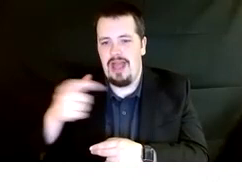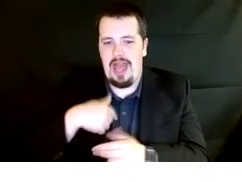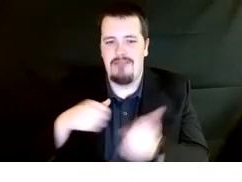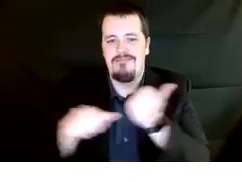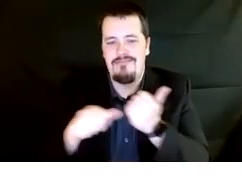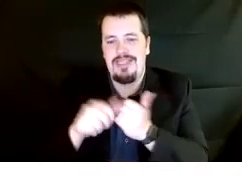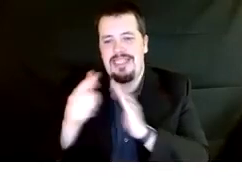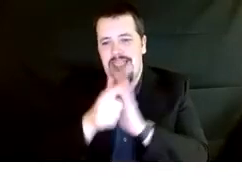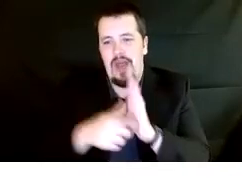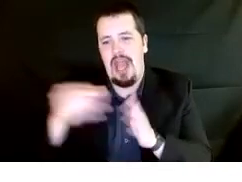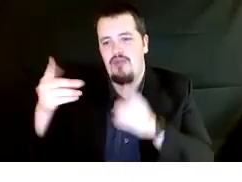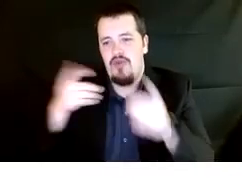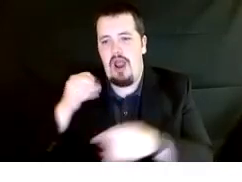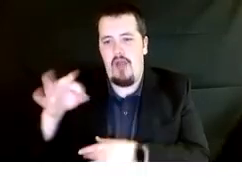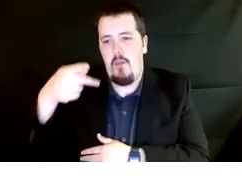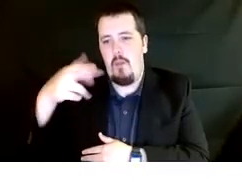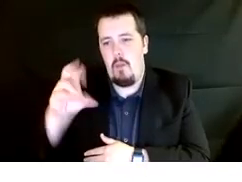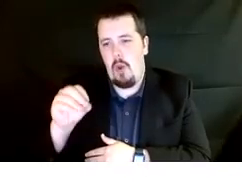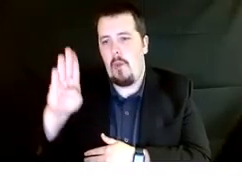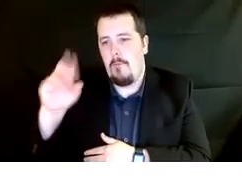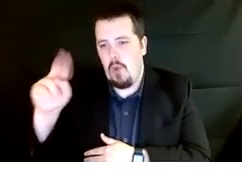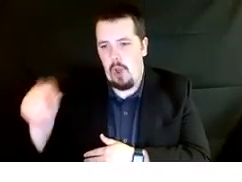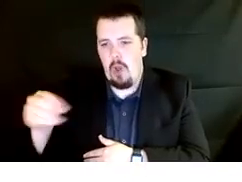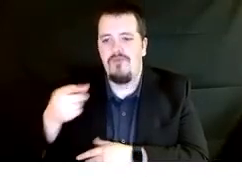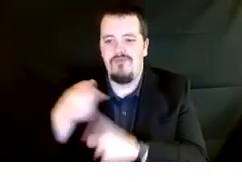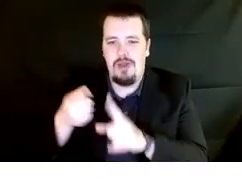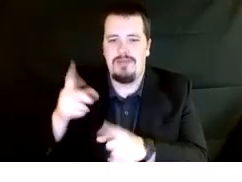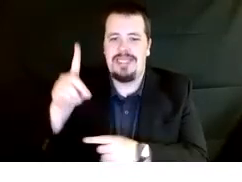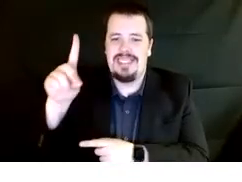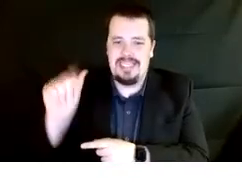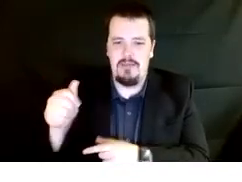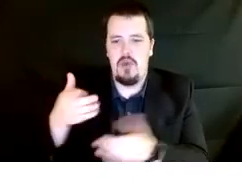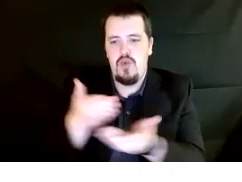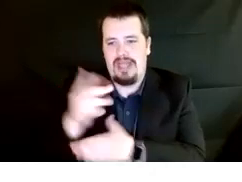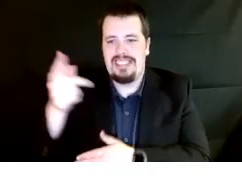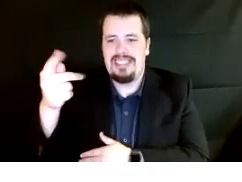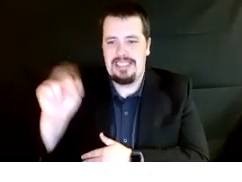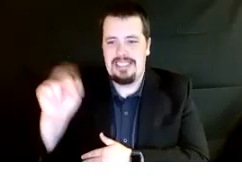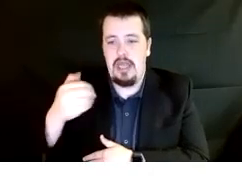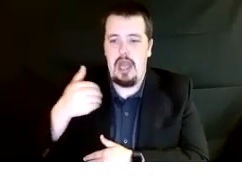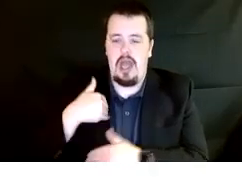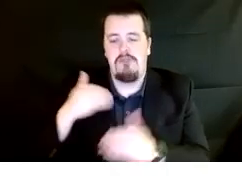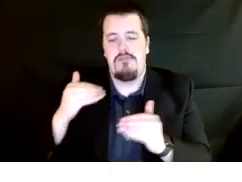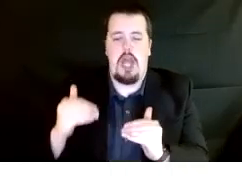Bono and Legal Interns at Disability Rights Tennessee and I am an upper middle age uh